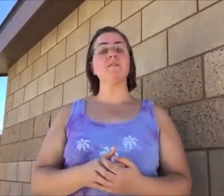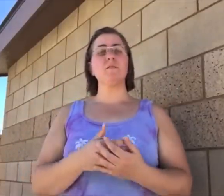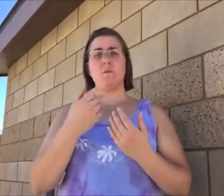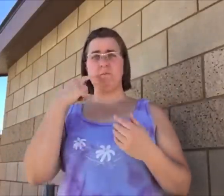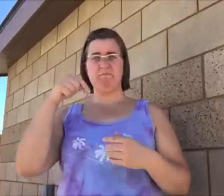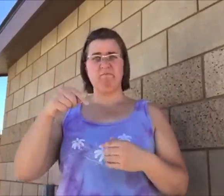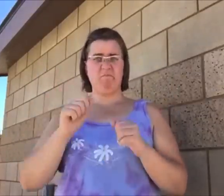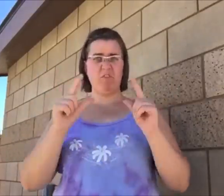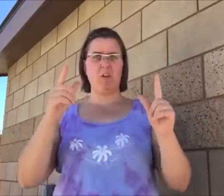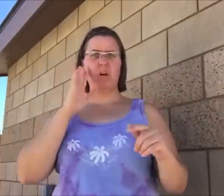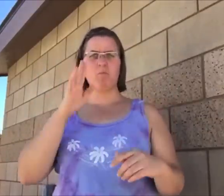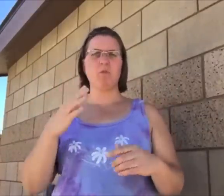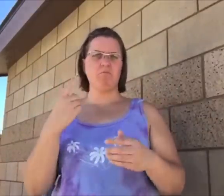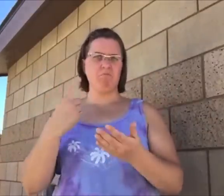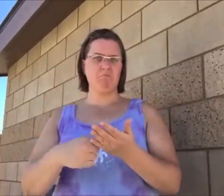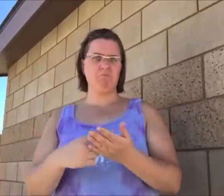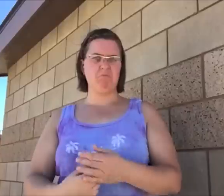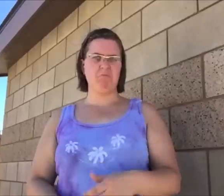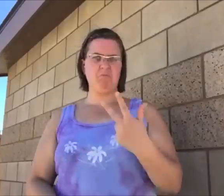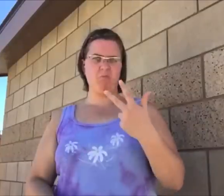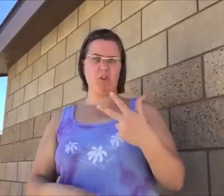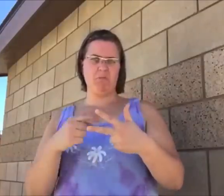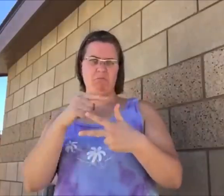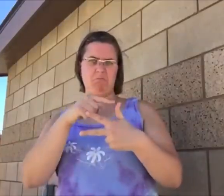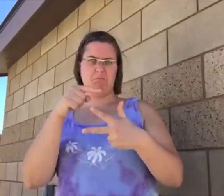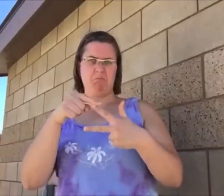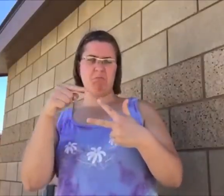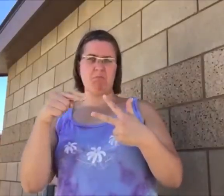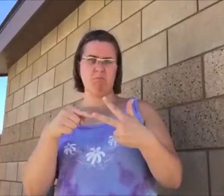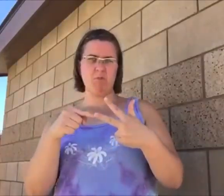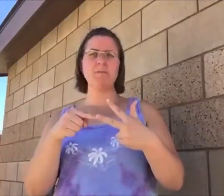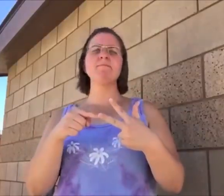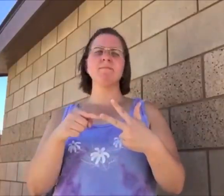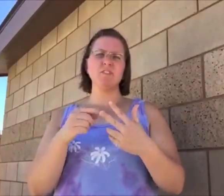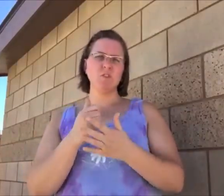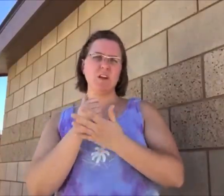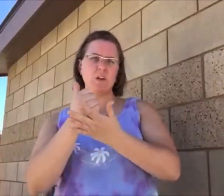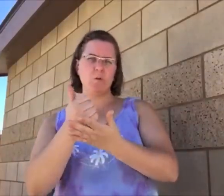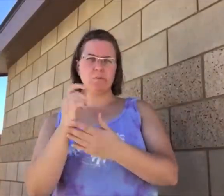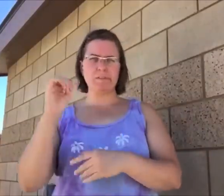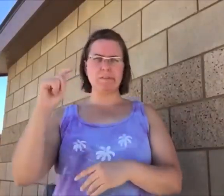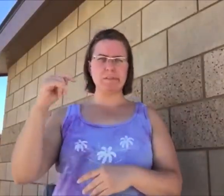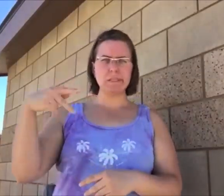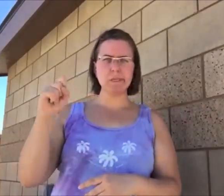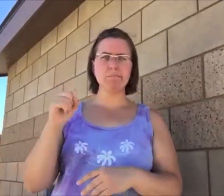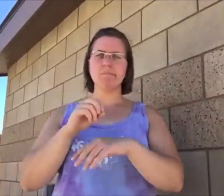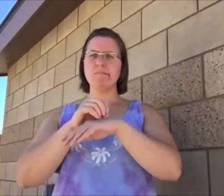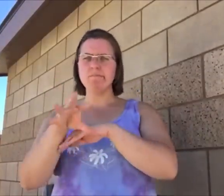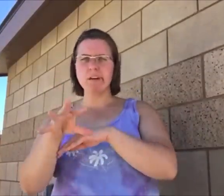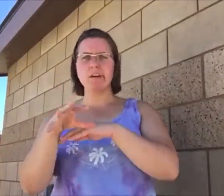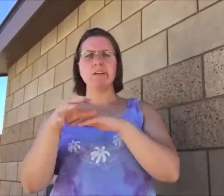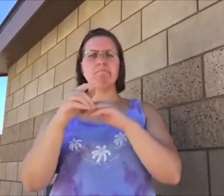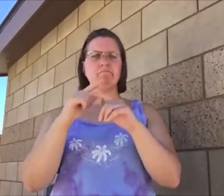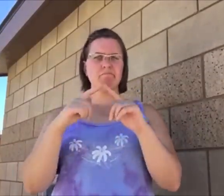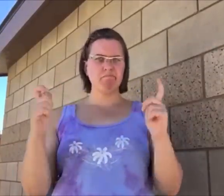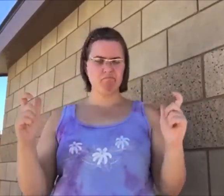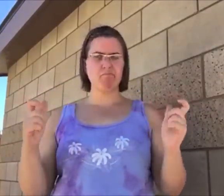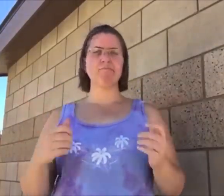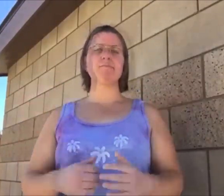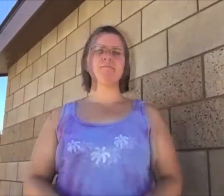This vlog will hit on three key points in an effort to advise and guide interpreters working in STEM environments.